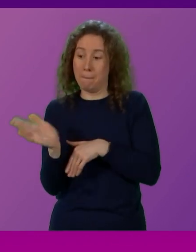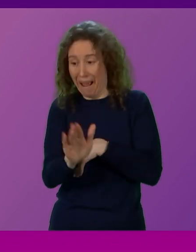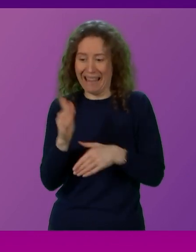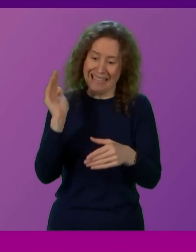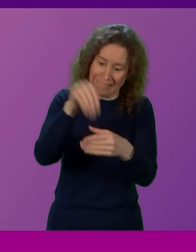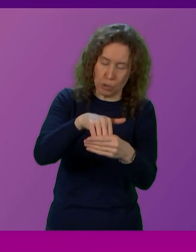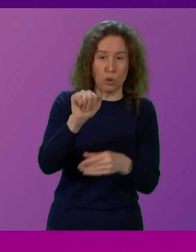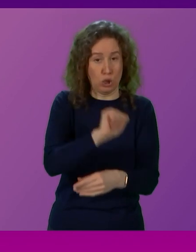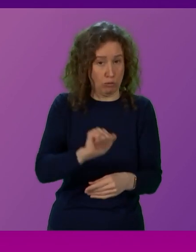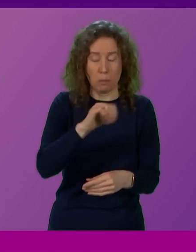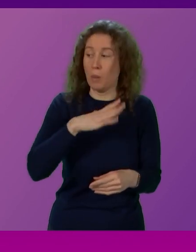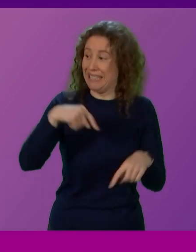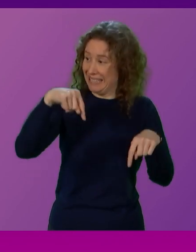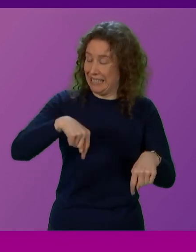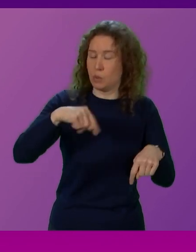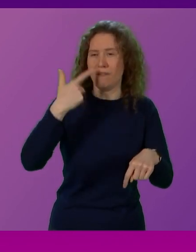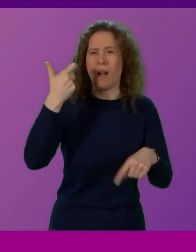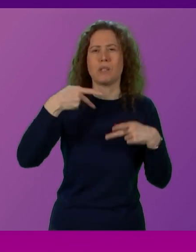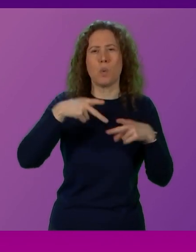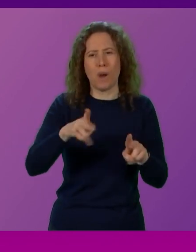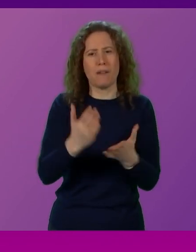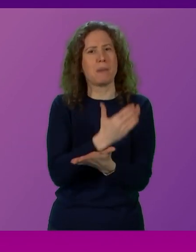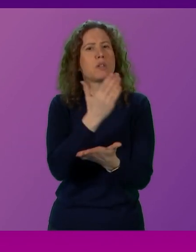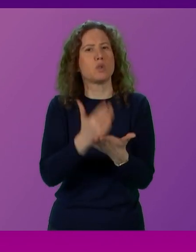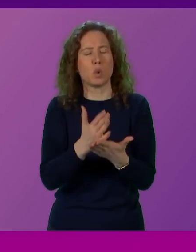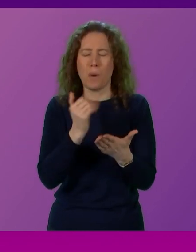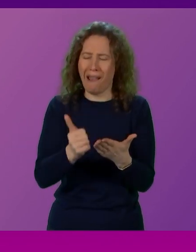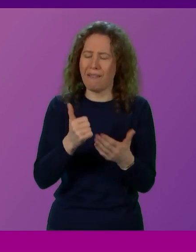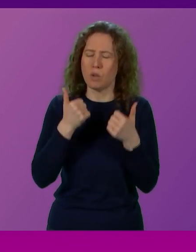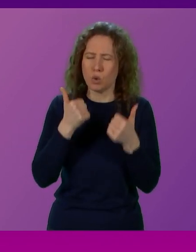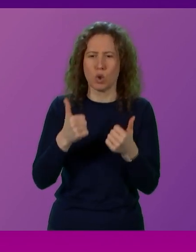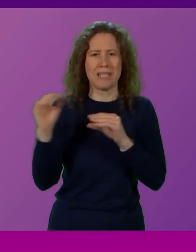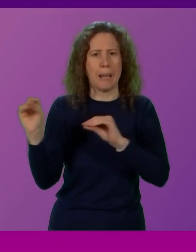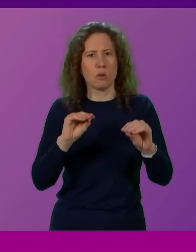As a country, we need to find a way of ensuring that we have an immigration system that is